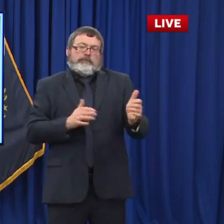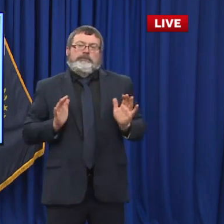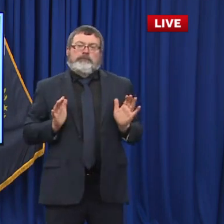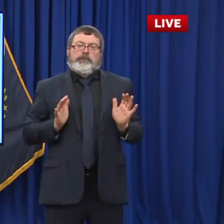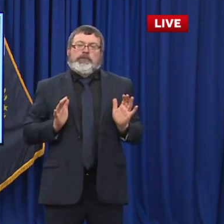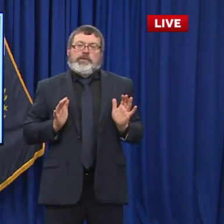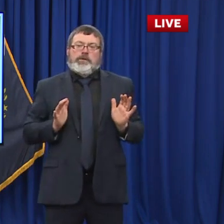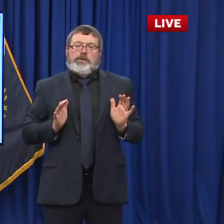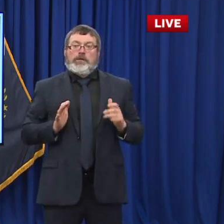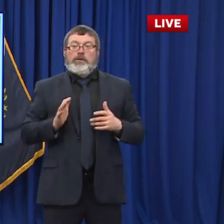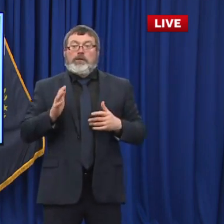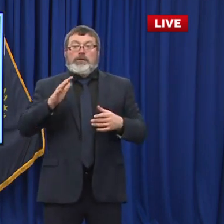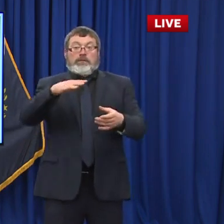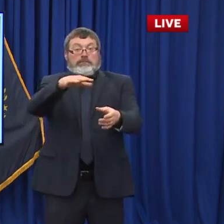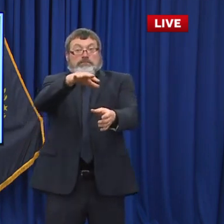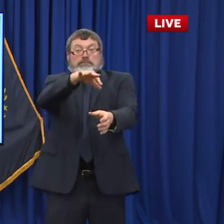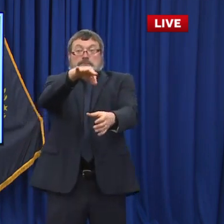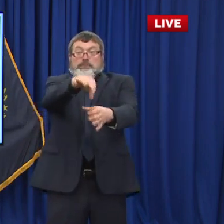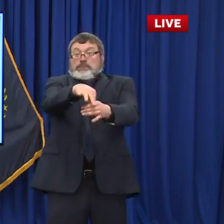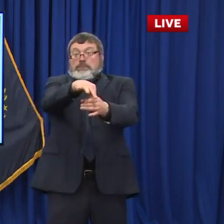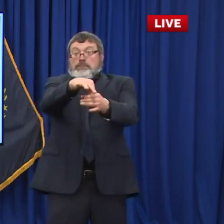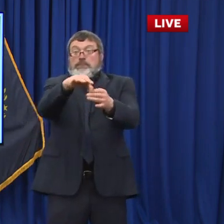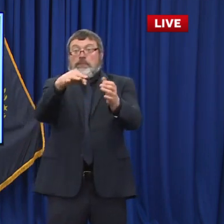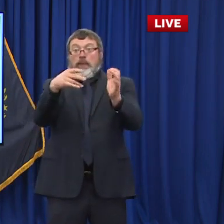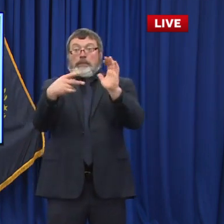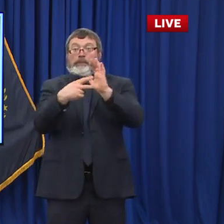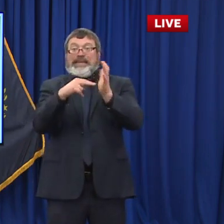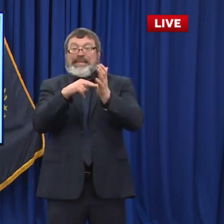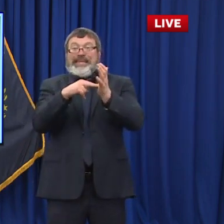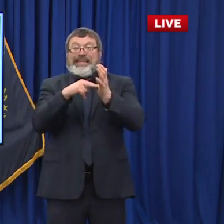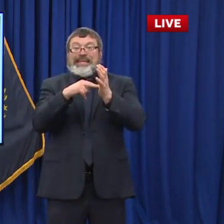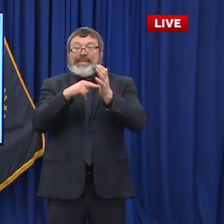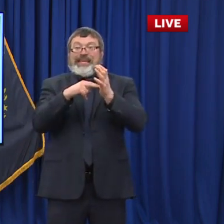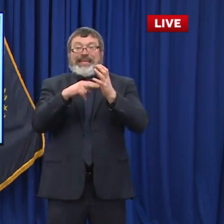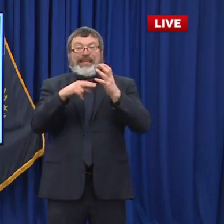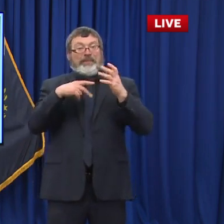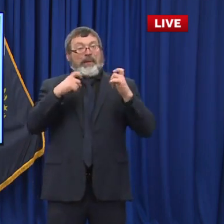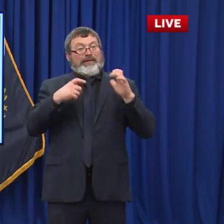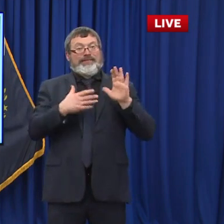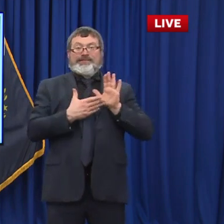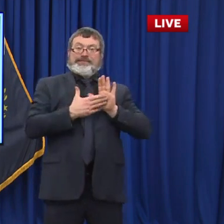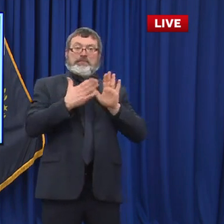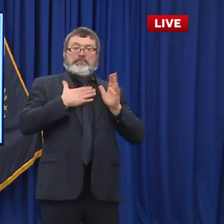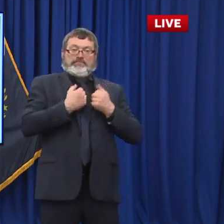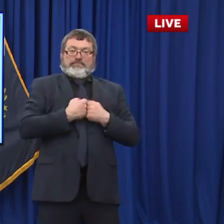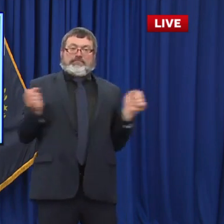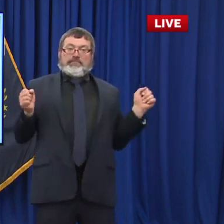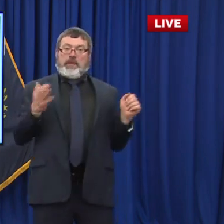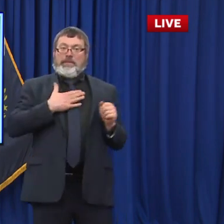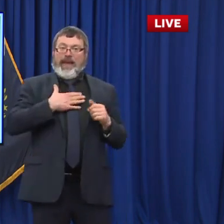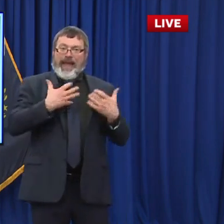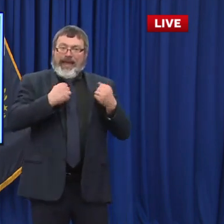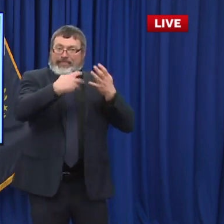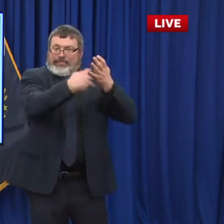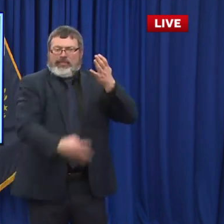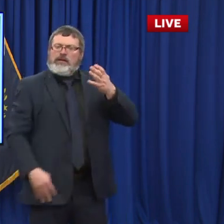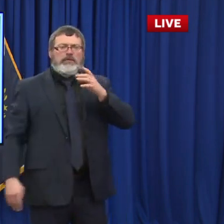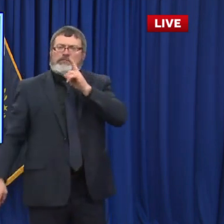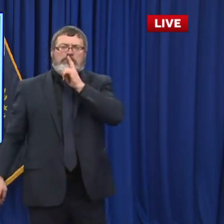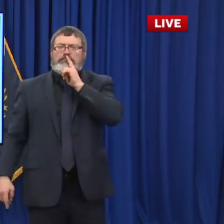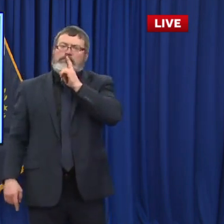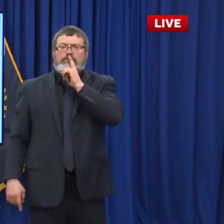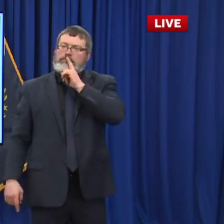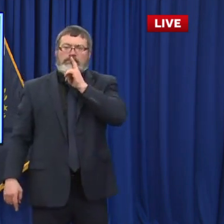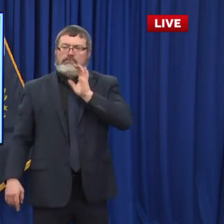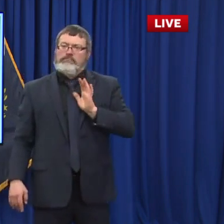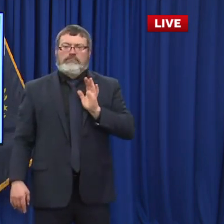INDIVIDUALS, YOU KNOW, WE DON’T ASK ELECTED OFFICIALS TO PUT ALL THEIR HEALTH RECORDS OUT ON PUBLIC DISPLAY AND THAT’S EFFECTIVELY WHAT YOU’RE ASKING AND SO I DON’T THINK IT’S